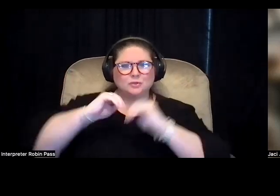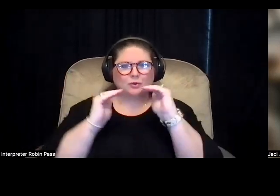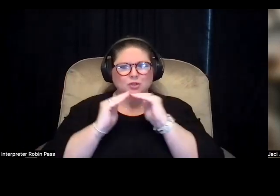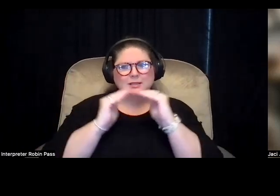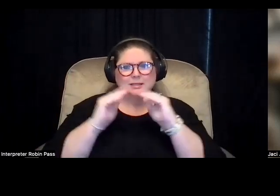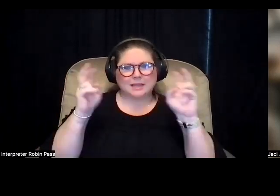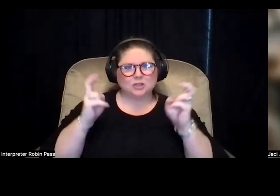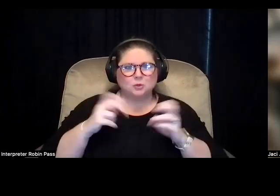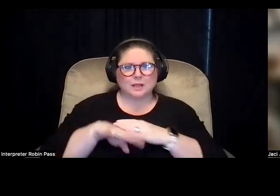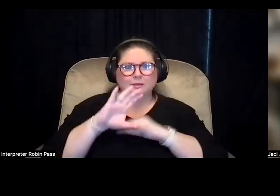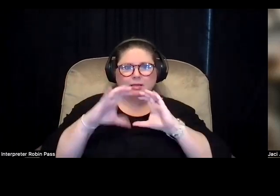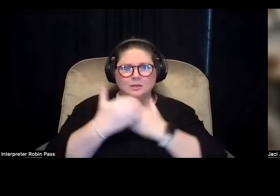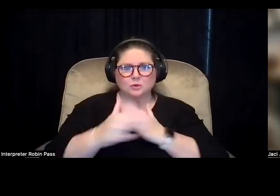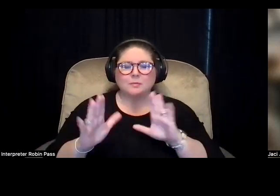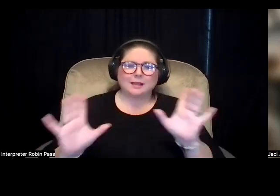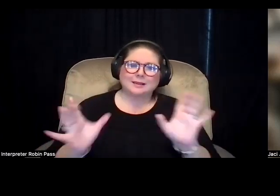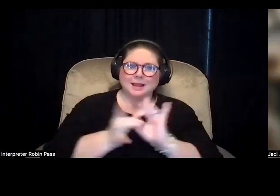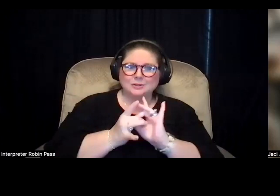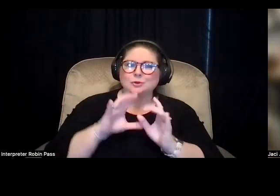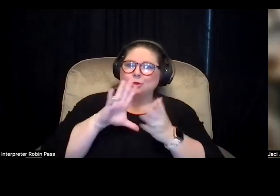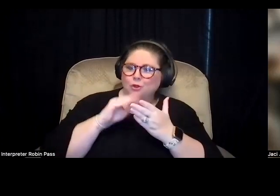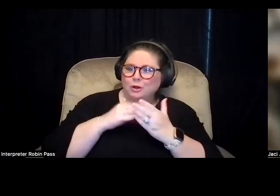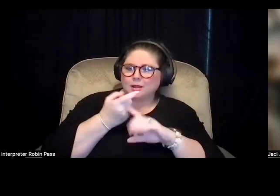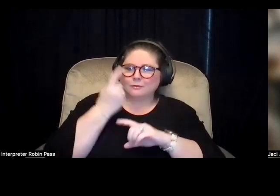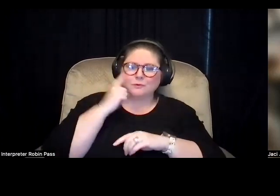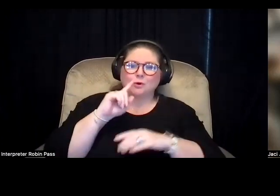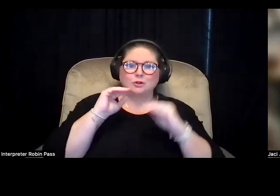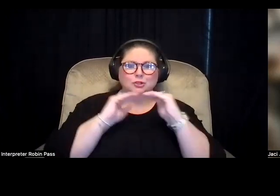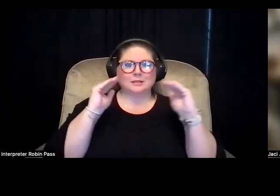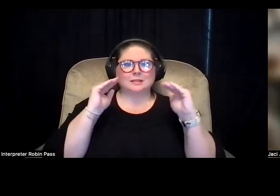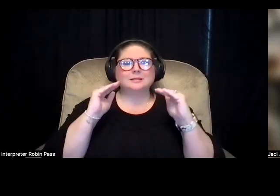for justice and felt like stepping into this new role outside the classroom would be a good fit